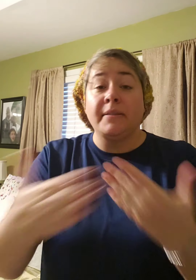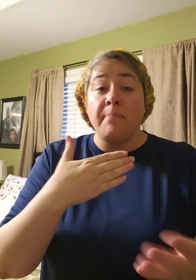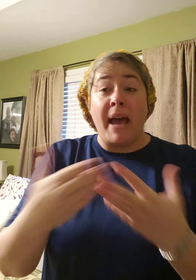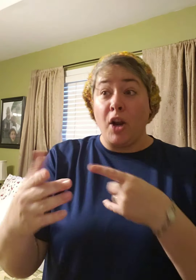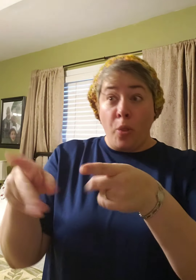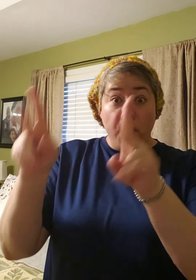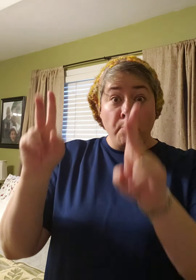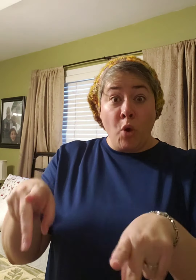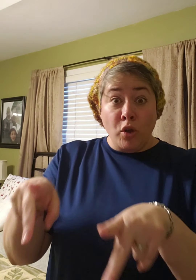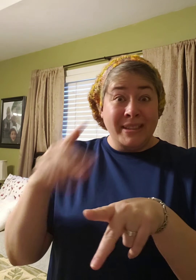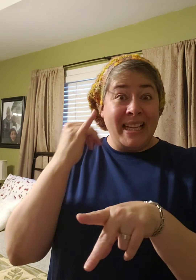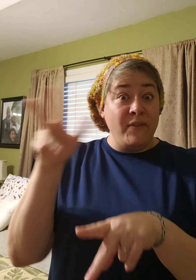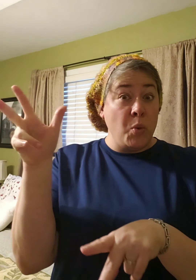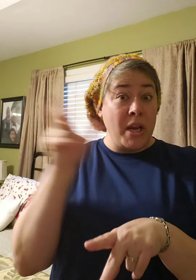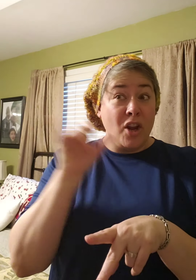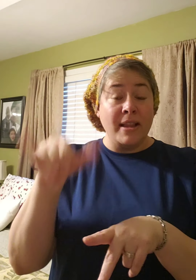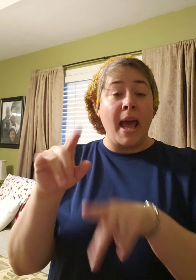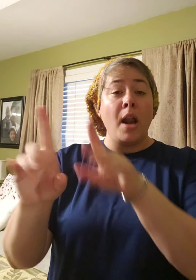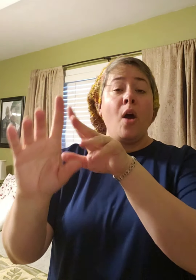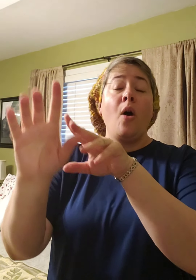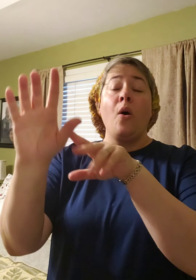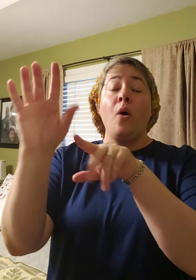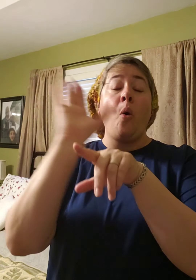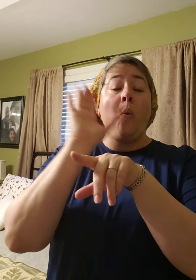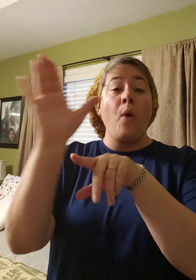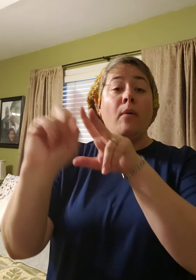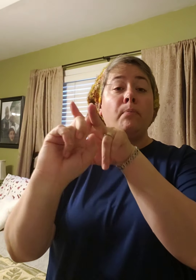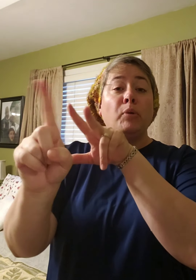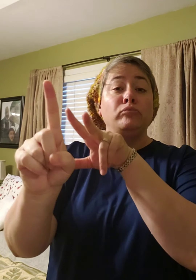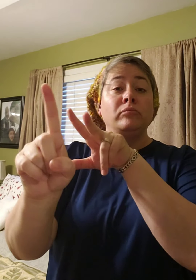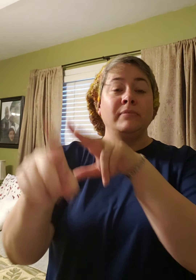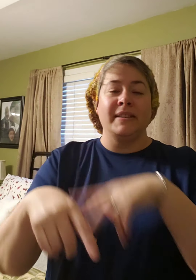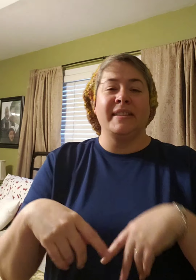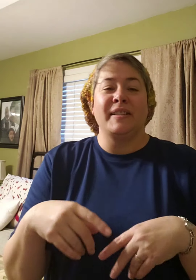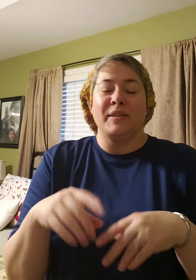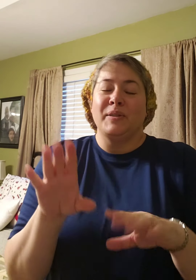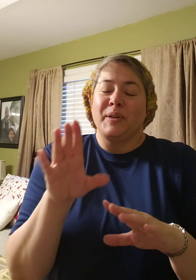it doesn't matter. If a person hears it, they will run in the opposite direction